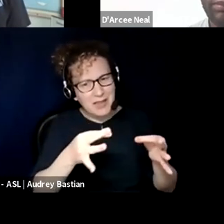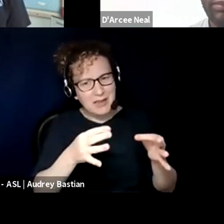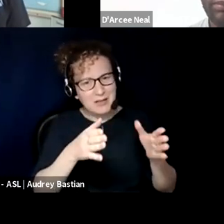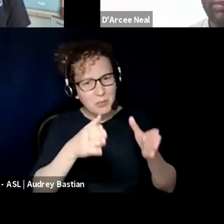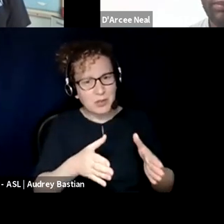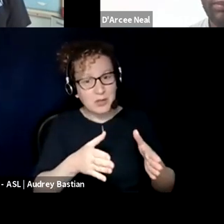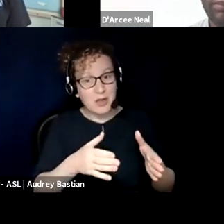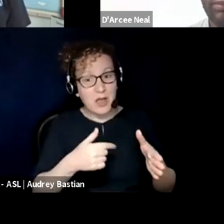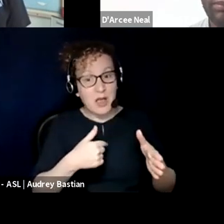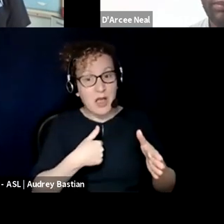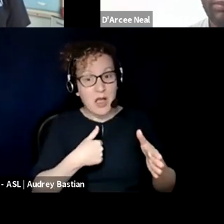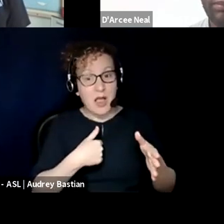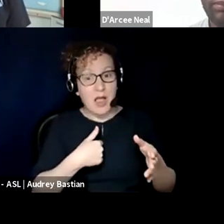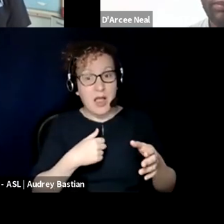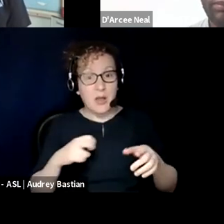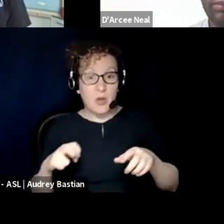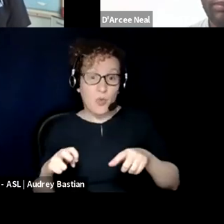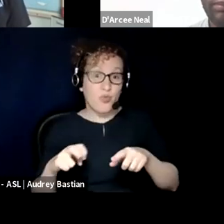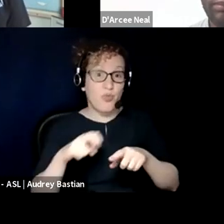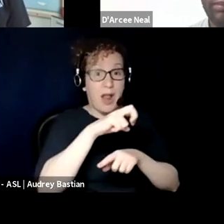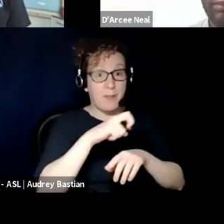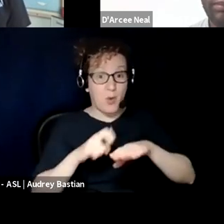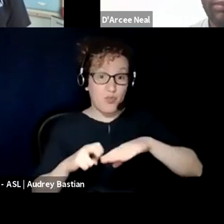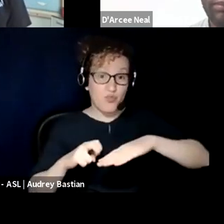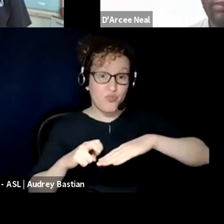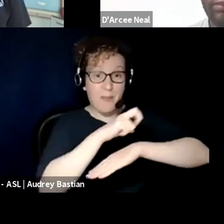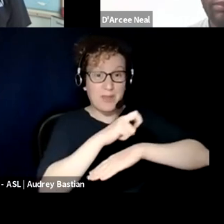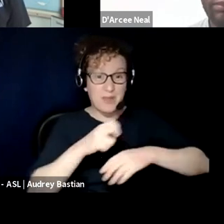gotten on the bus with the ramp because I was using my wheelchair and I would get